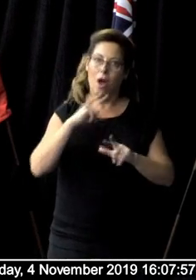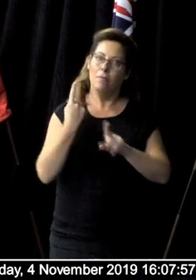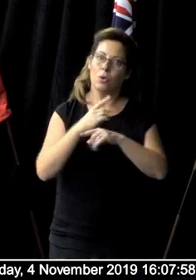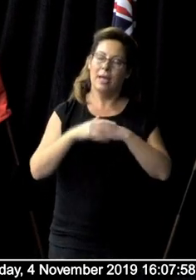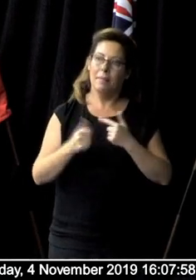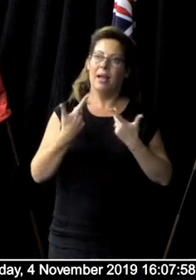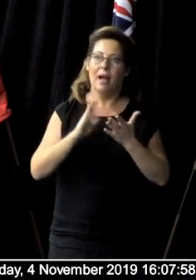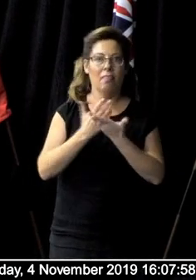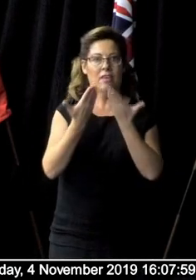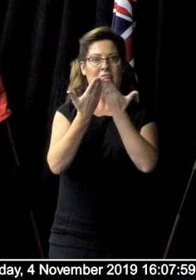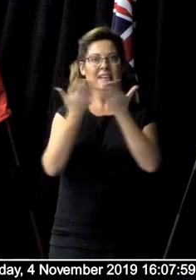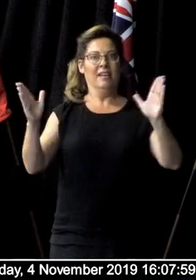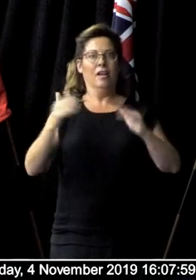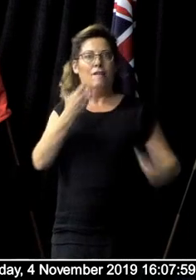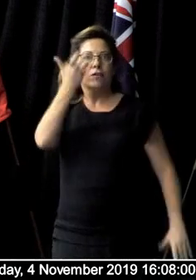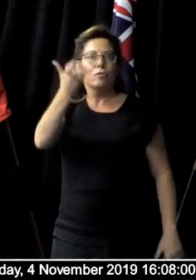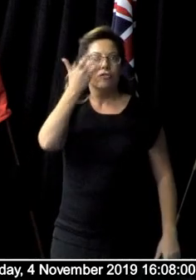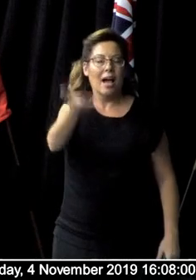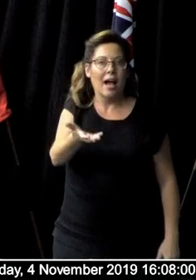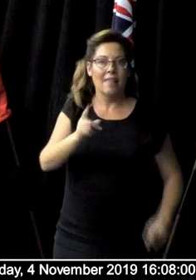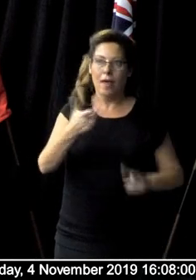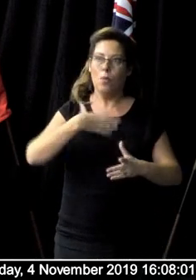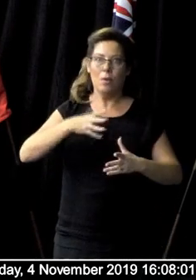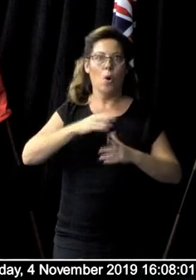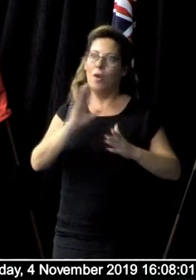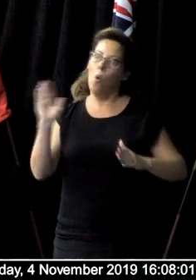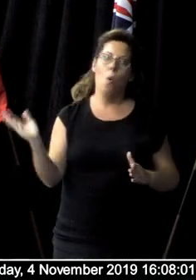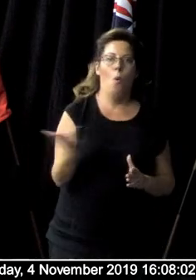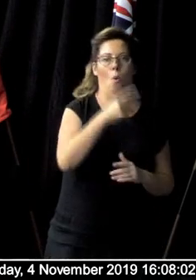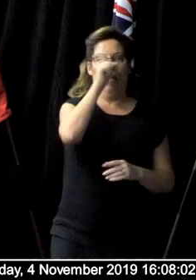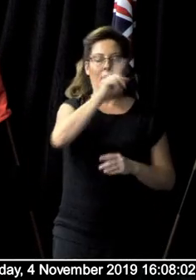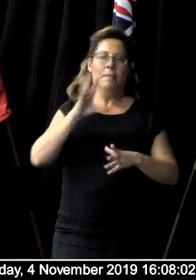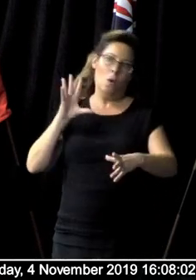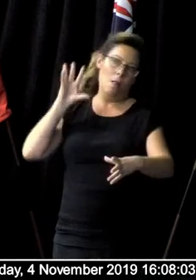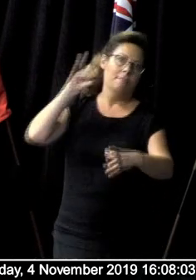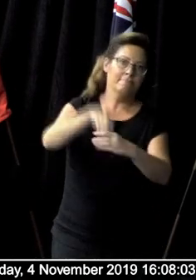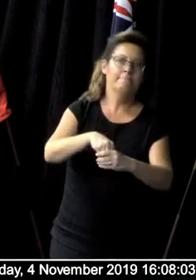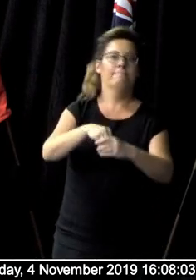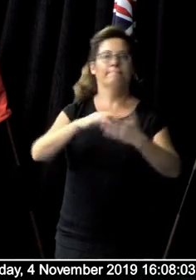I know that probably if I hadn’t had a lot of support from other parents during those